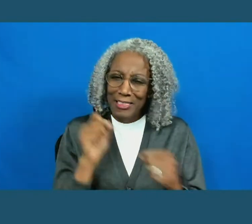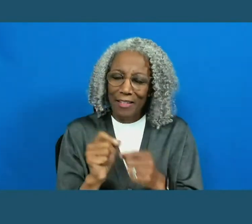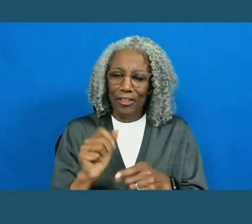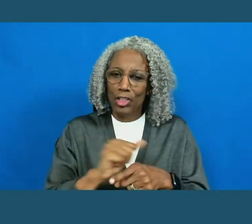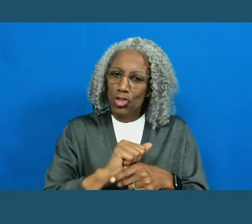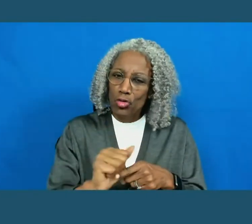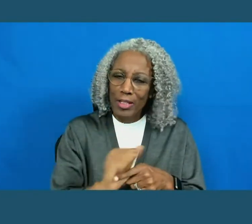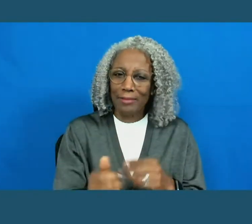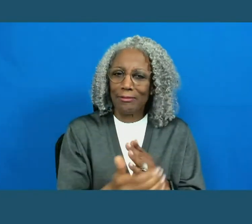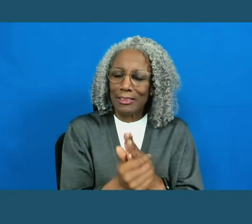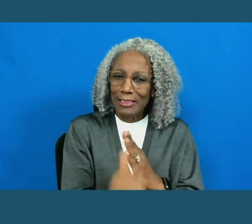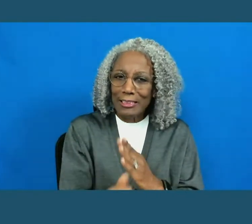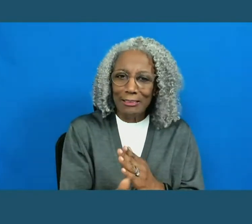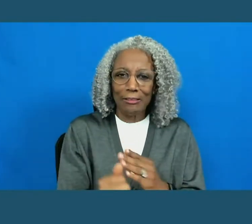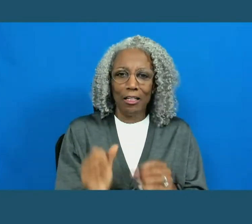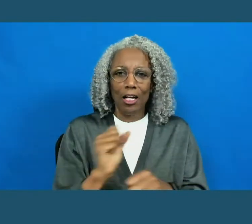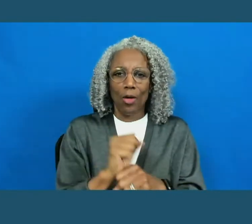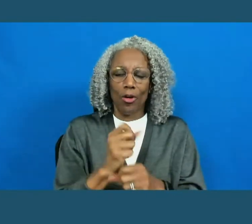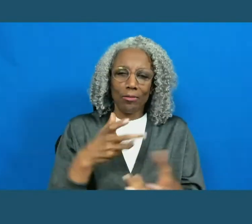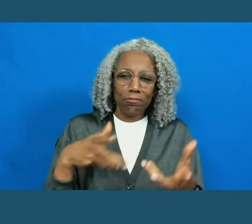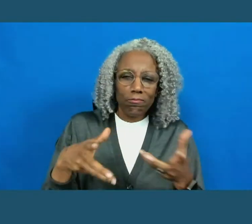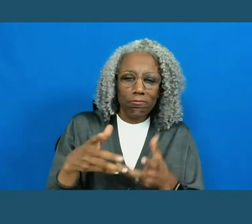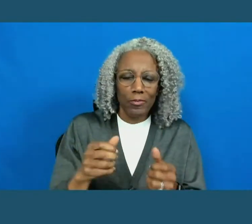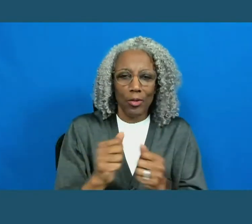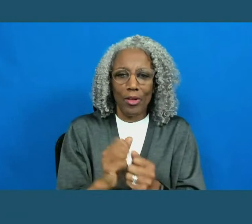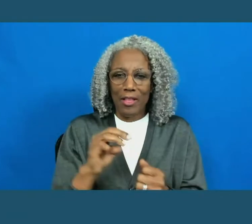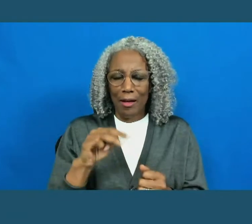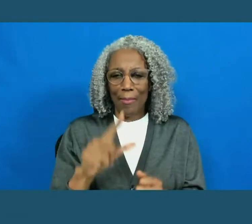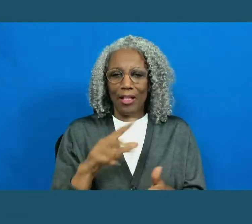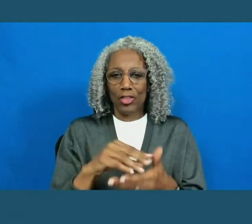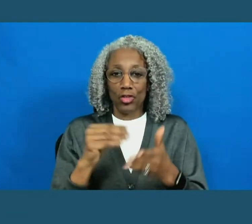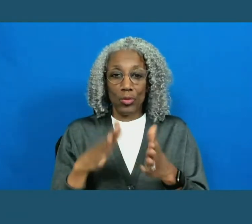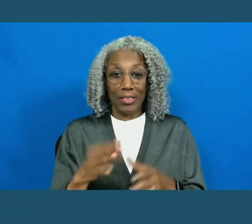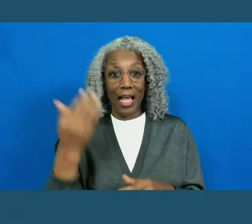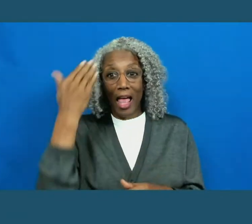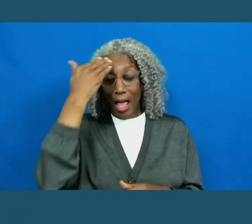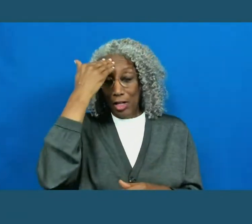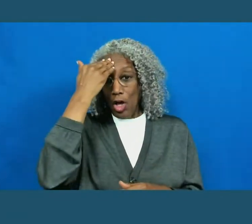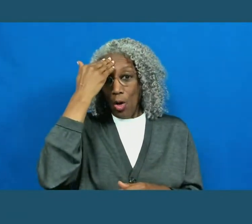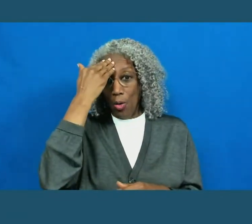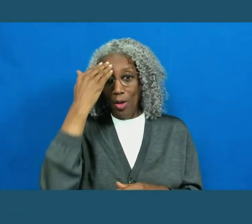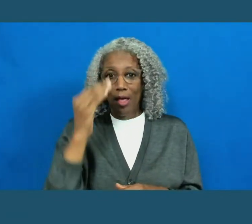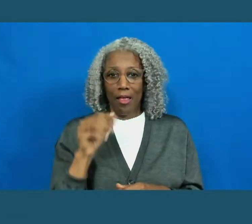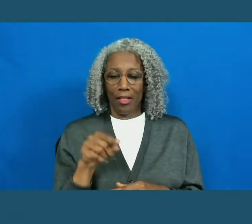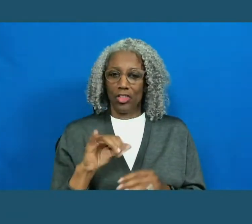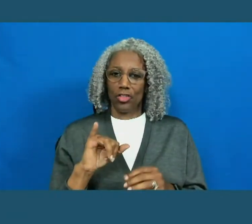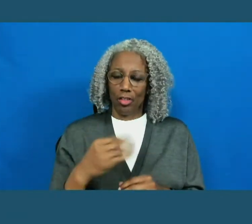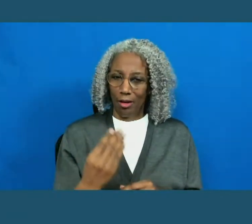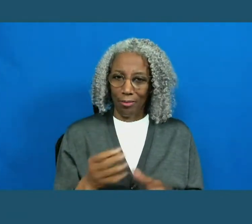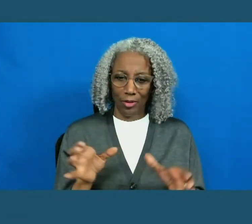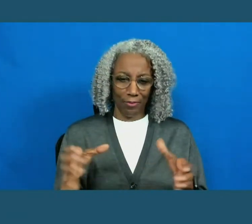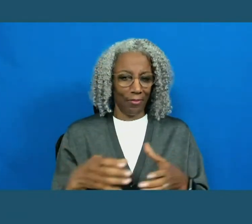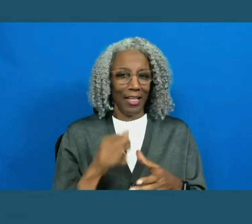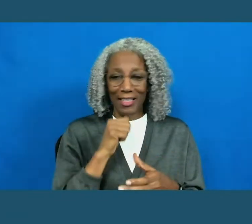specifically with PLL students and the staff members. You know many of you and being a former